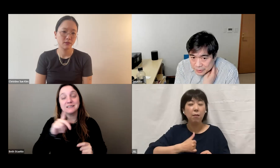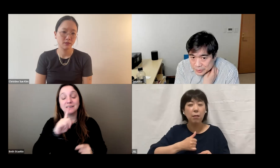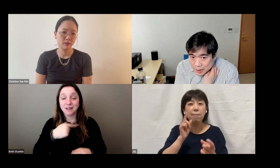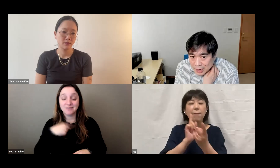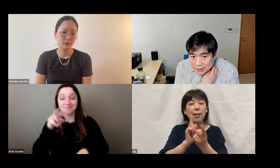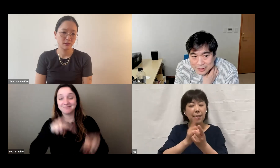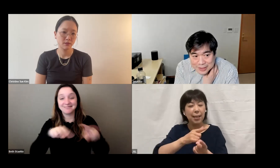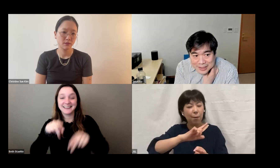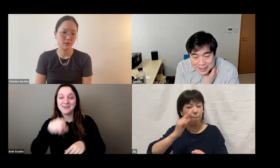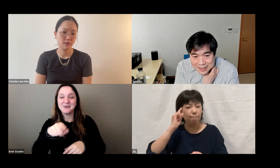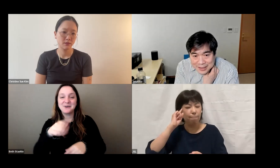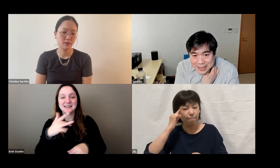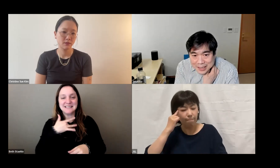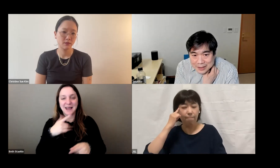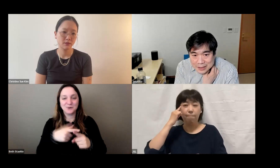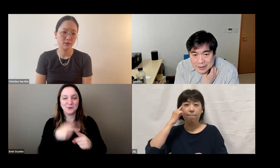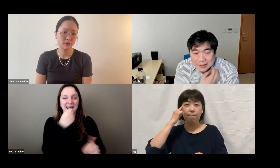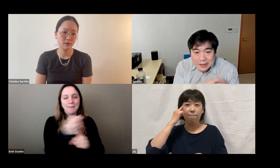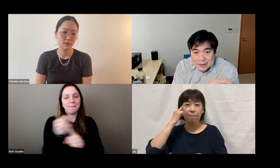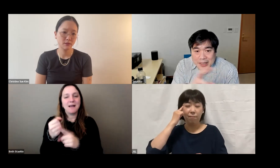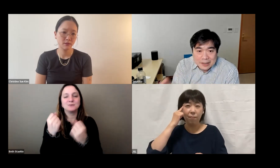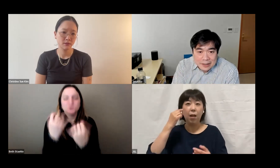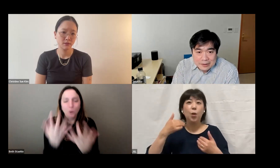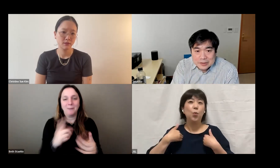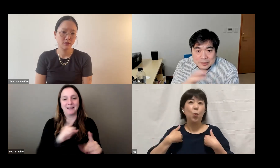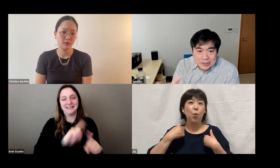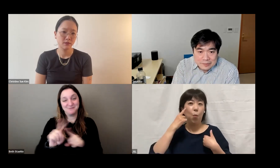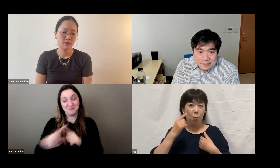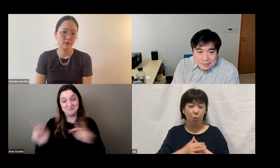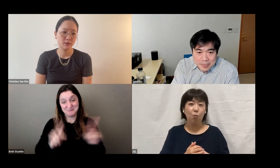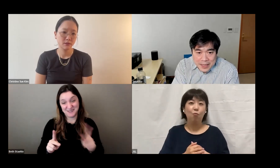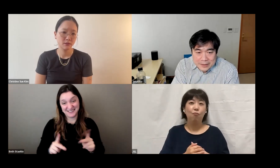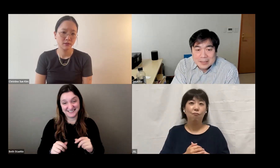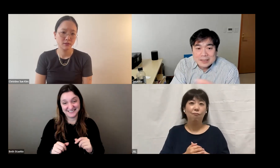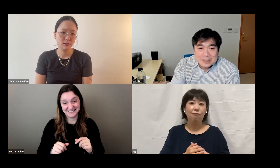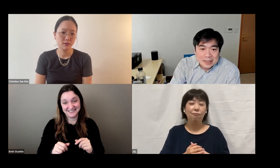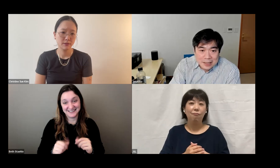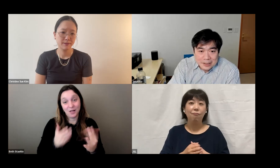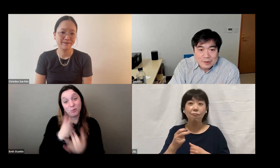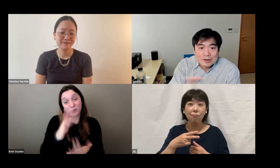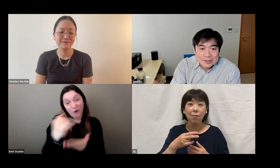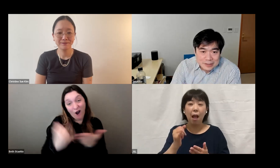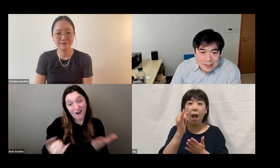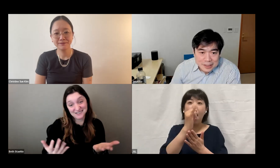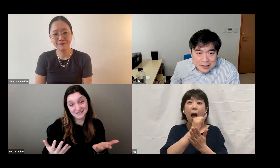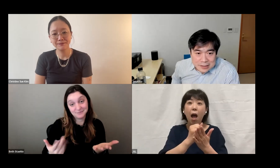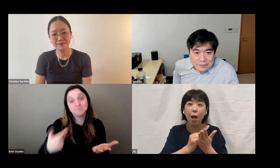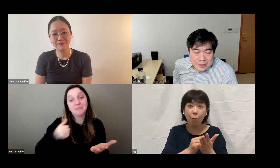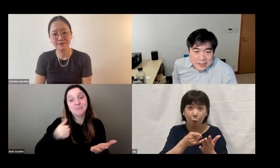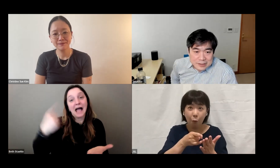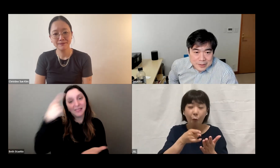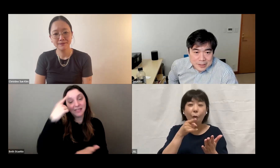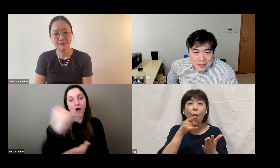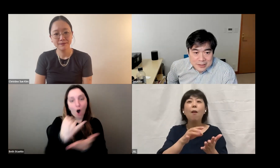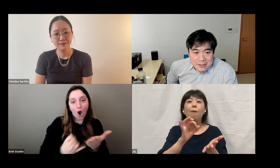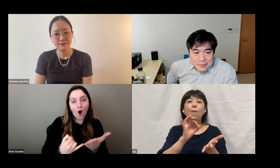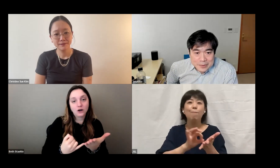through your art that I think art and other sorts of identity that cut different sensibilities is maybe a